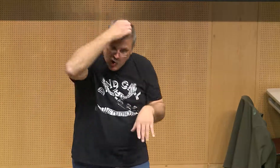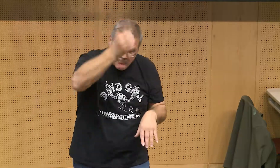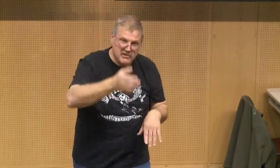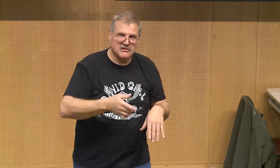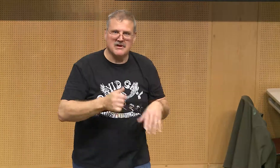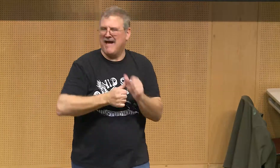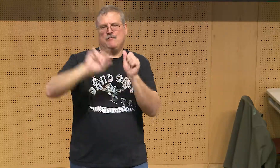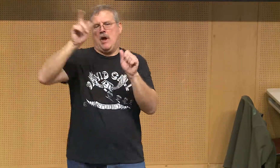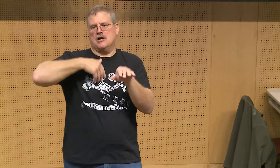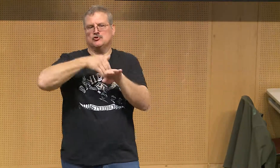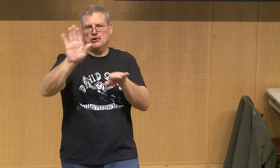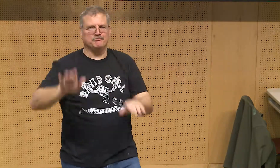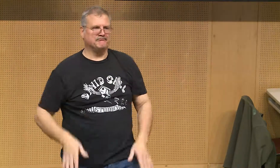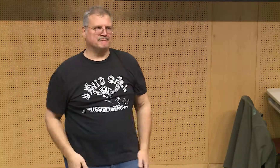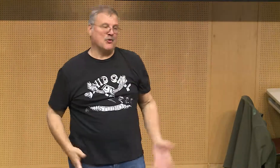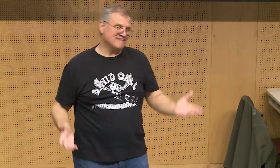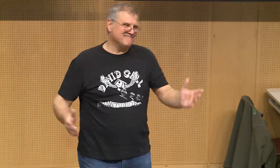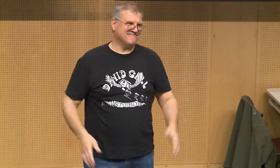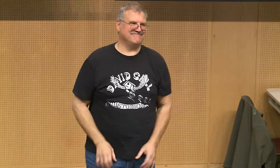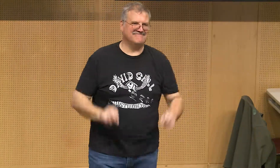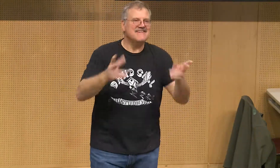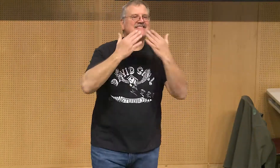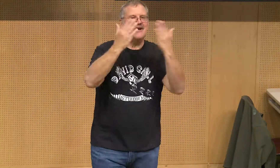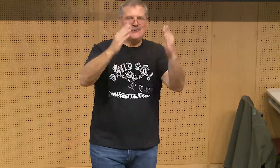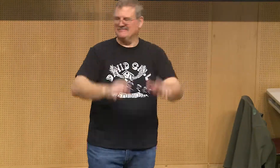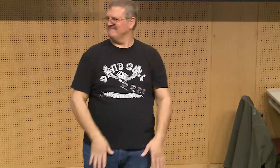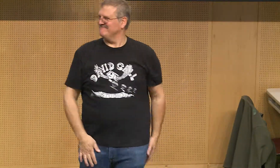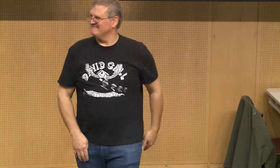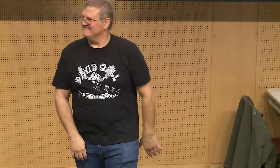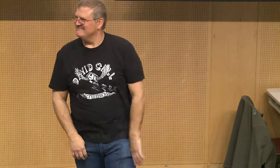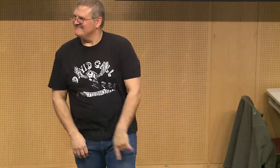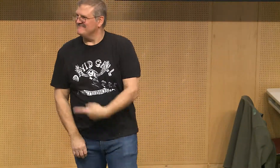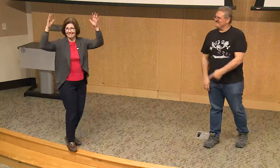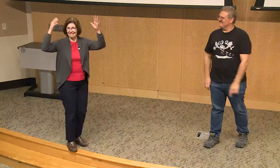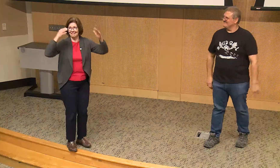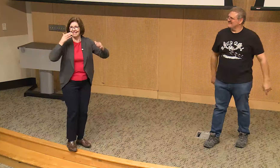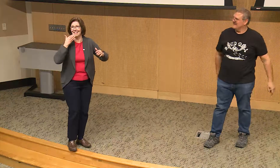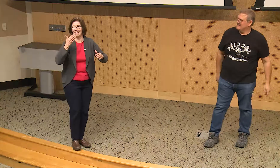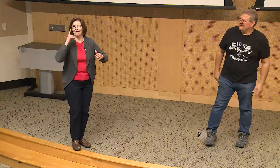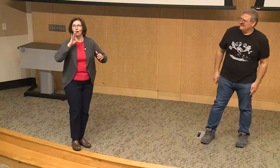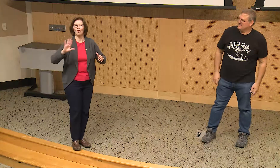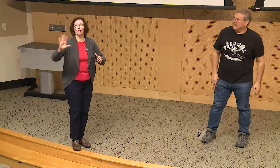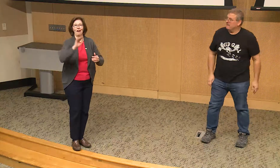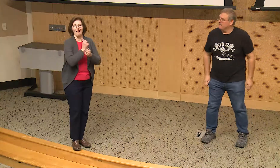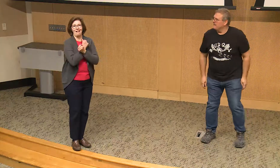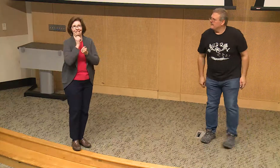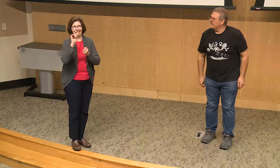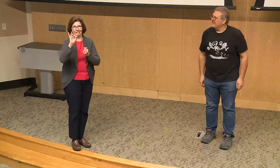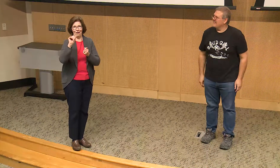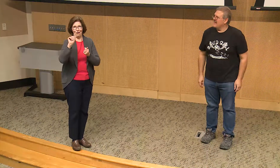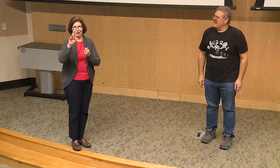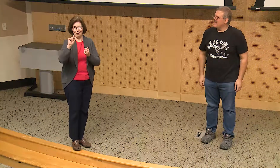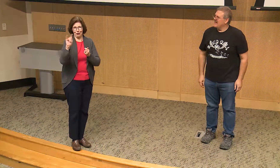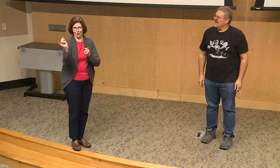so just let me know. Thank you. Thank you for your love of art, as well, everyone,